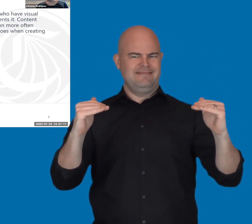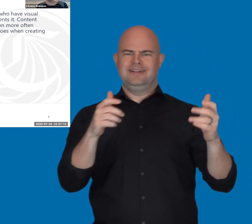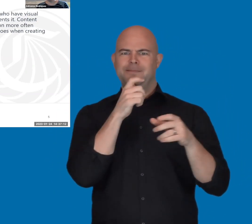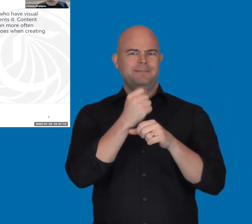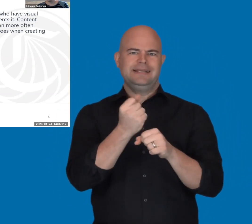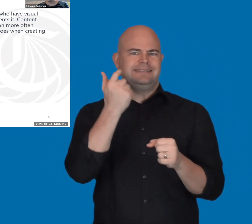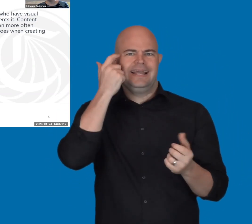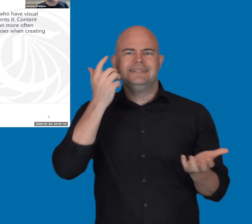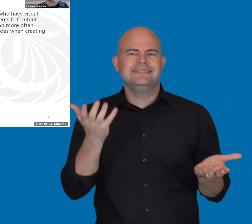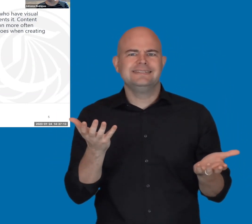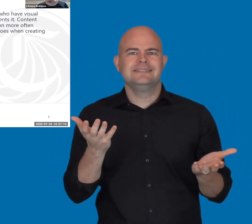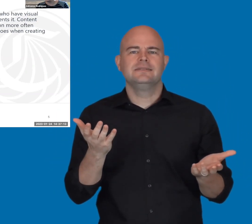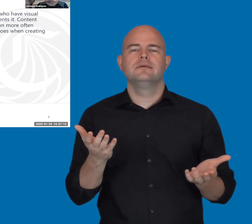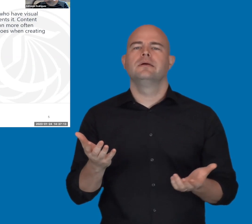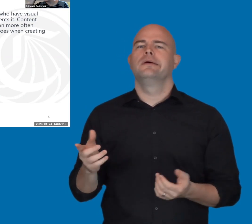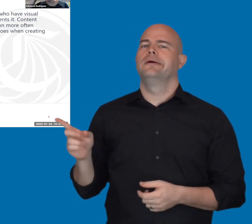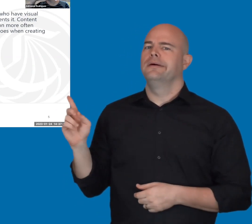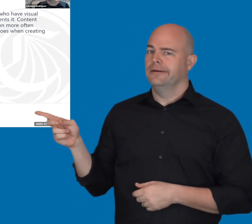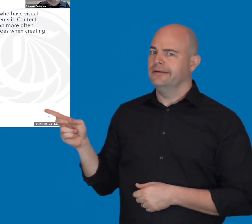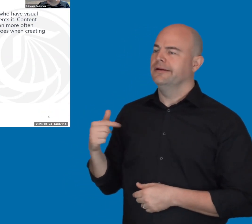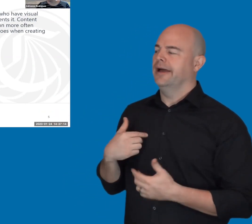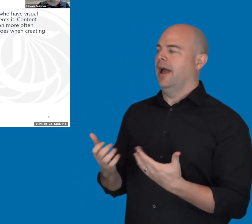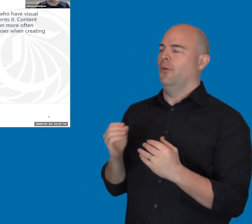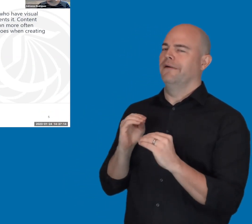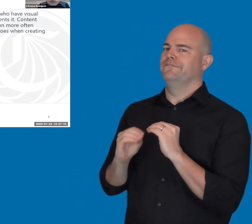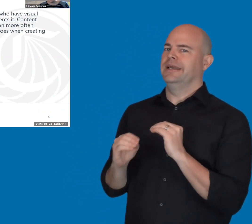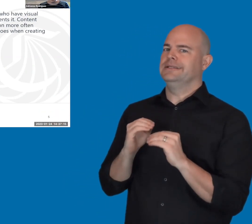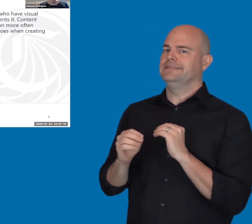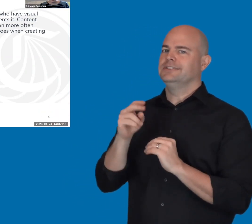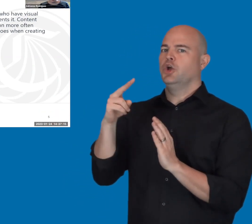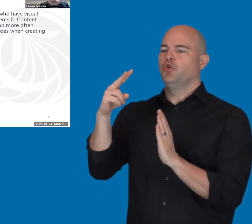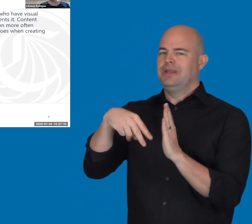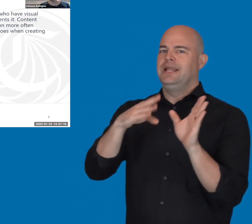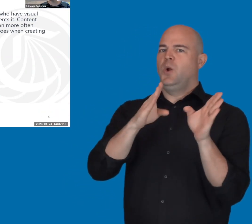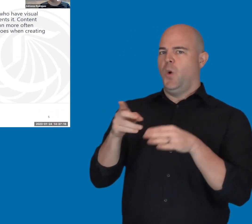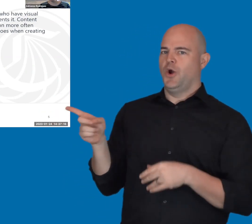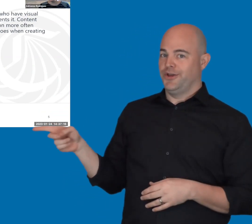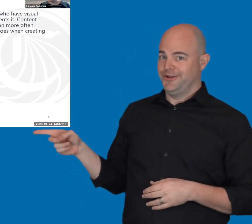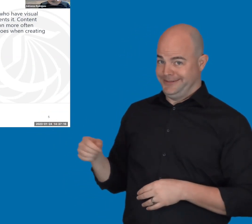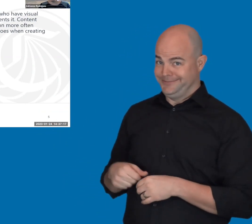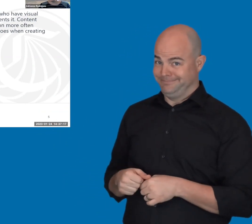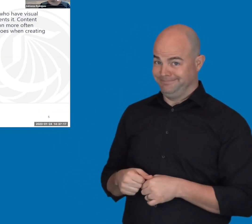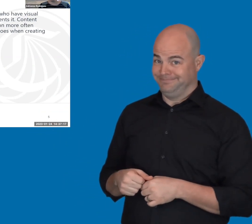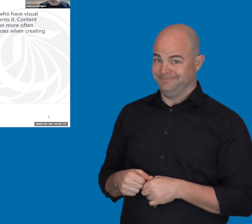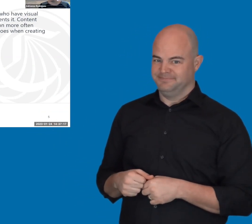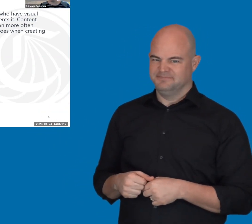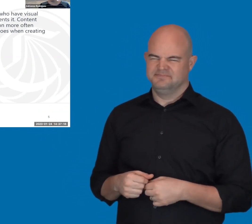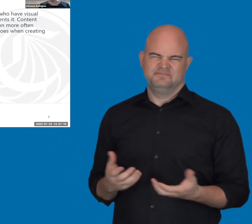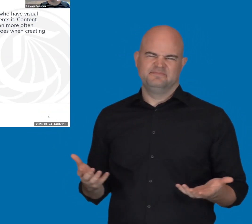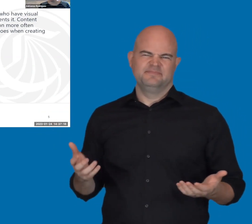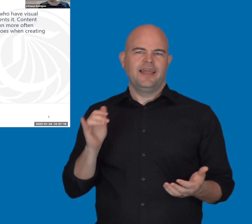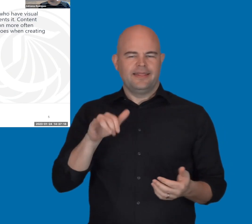So, I would definitely want to fix the reading order there. So, that's pretty much all linearization is.